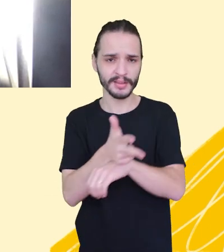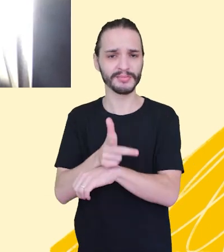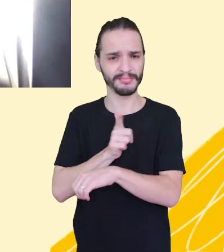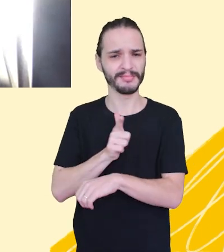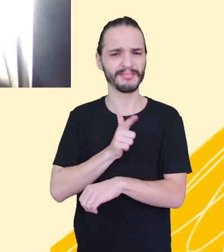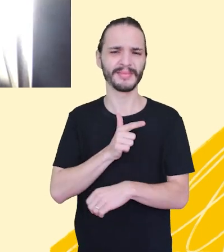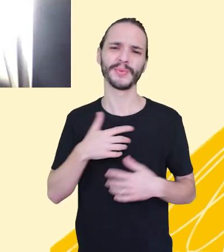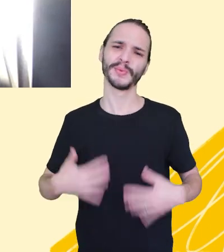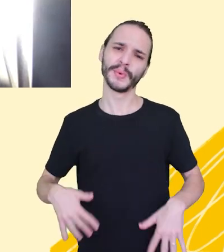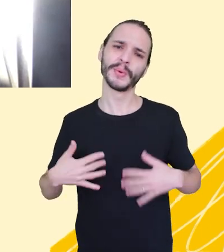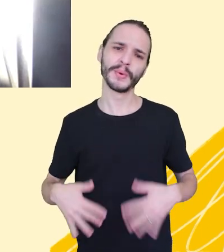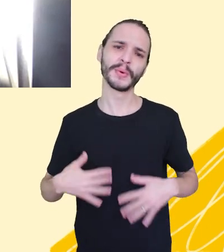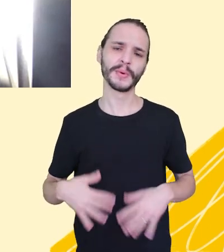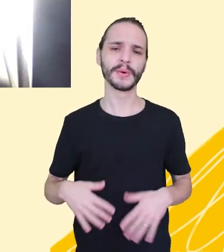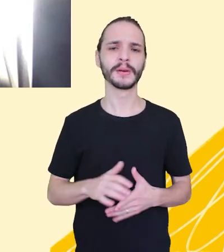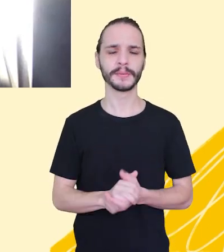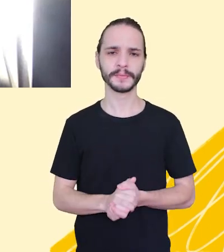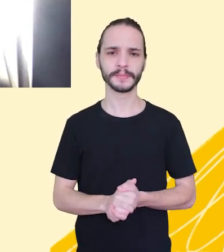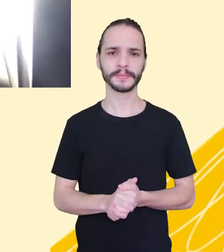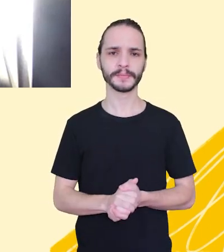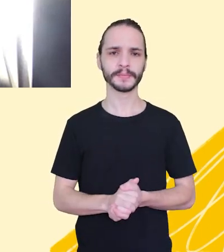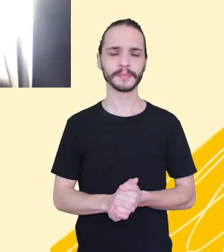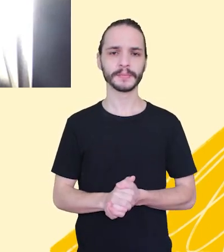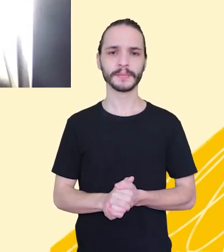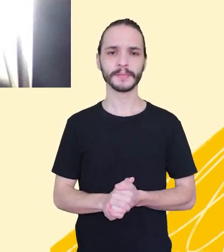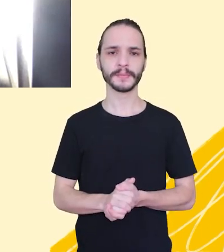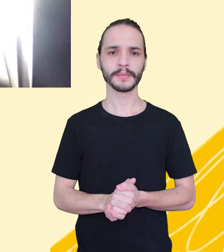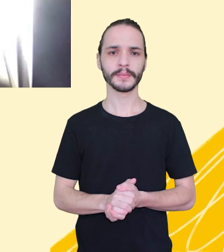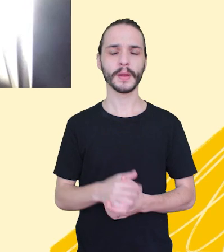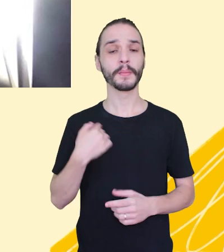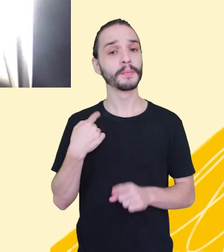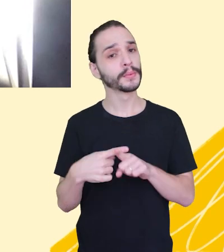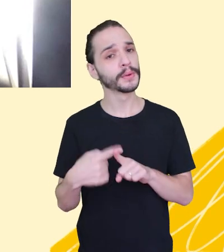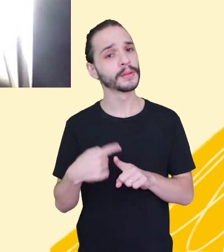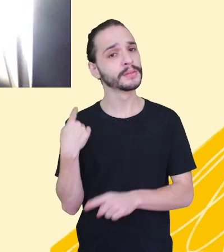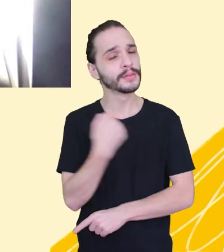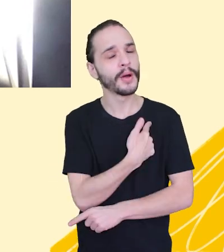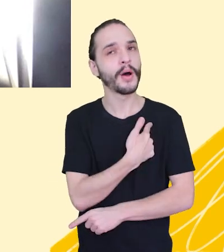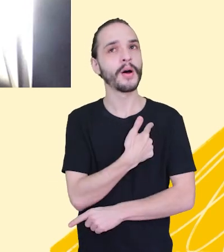Because we are not... we are working...